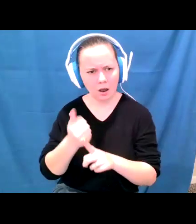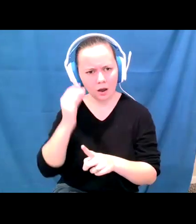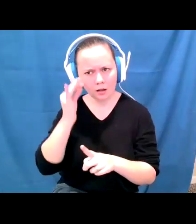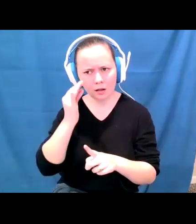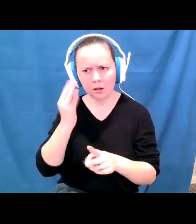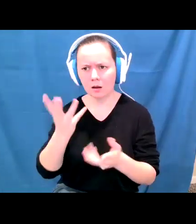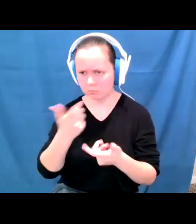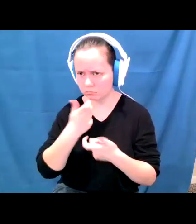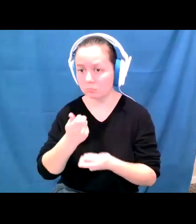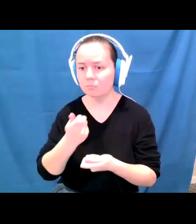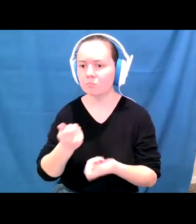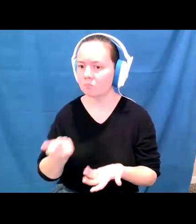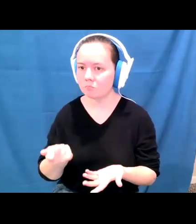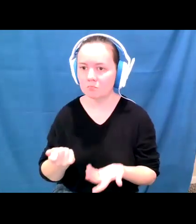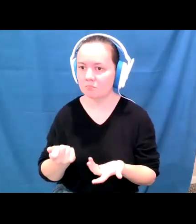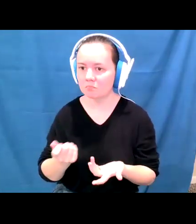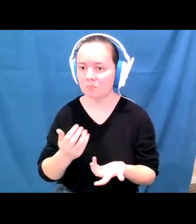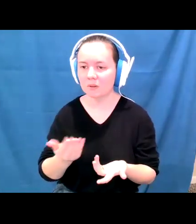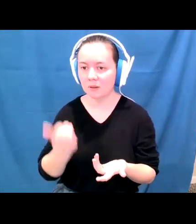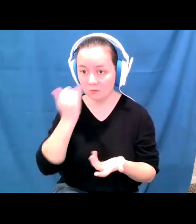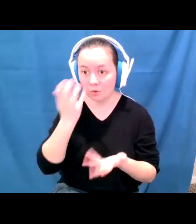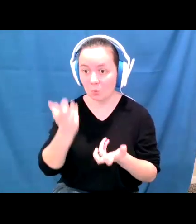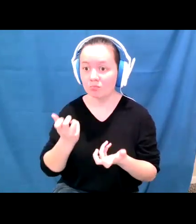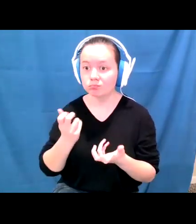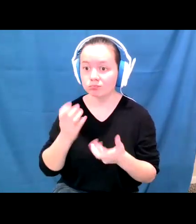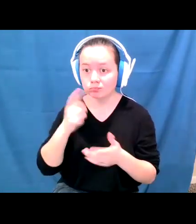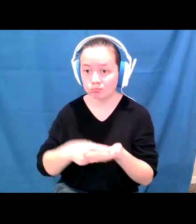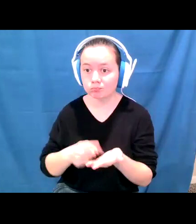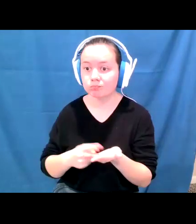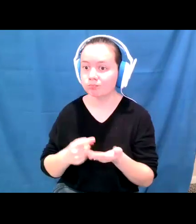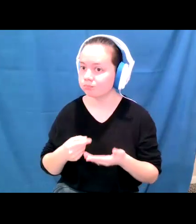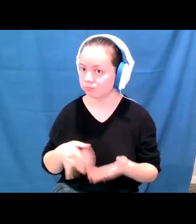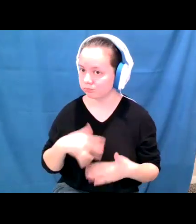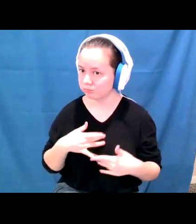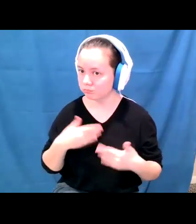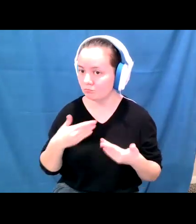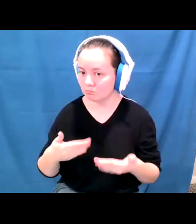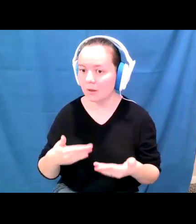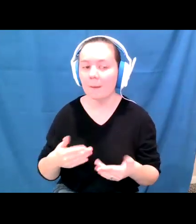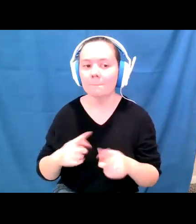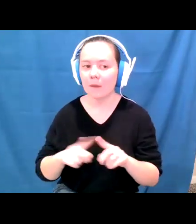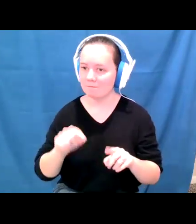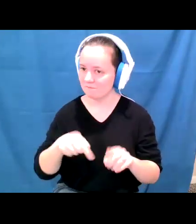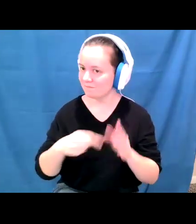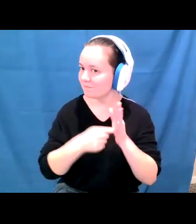feel free to reflect this idea. But I did just want to share that this is really, for example, purposes only at this stage.